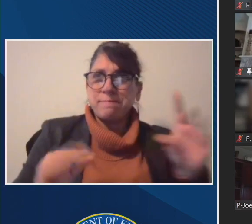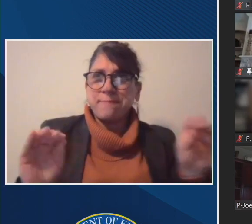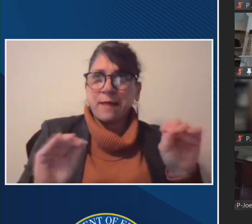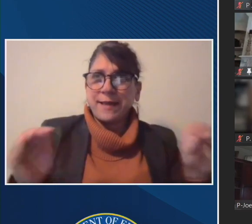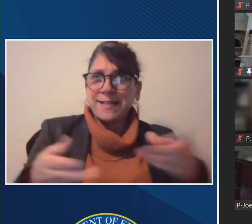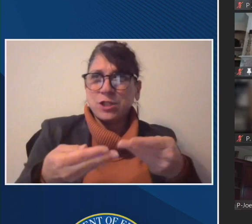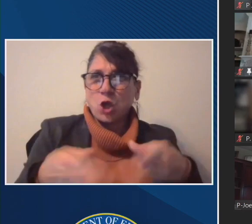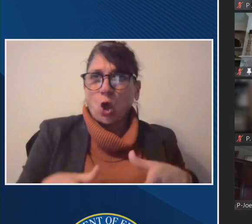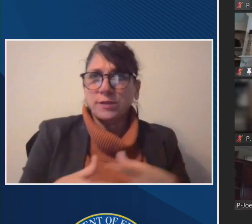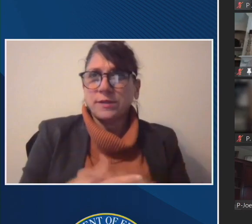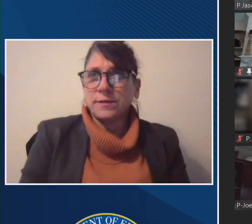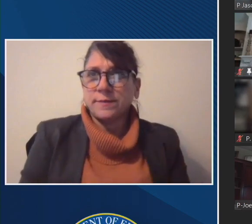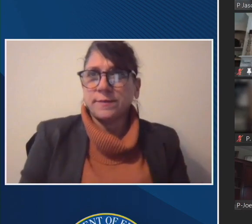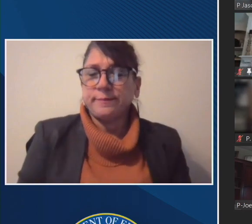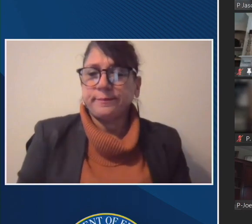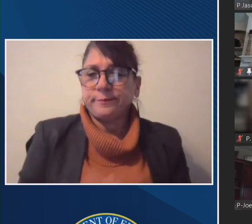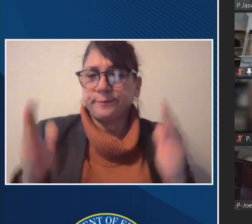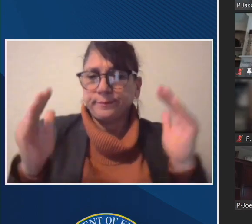So next is Jason.